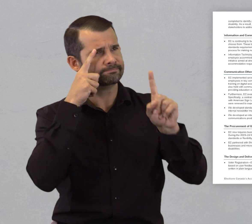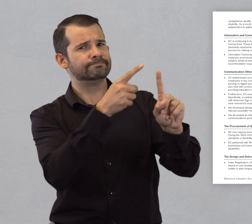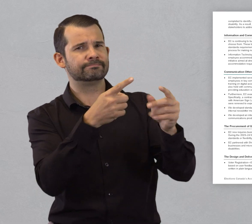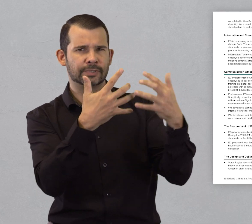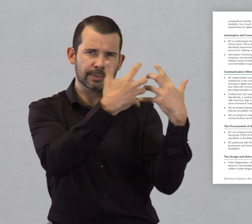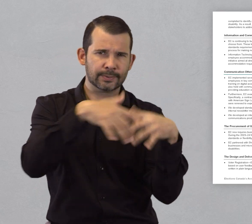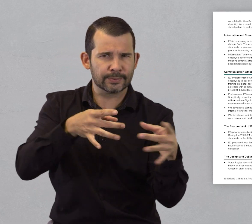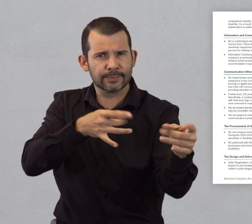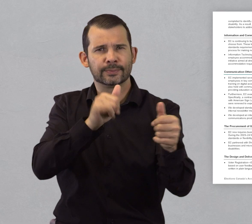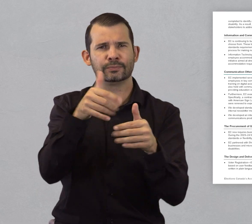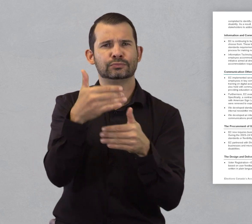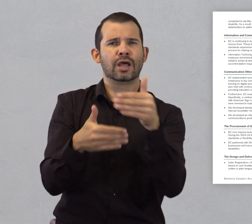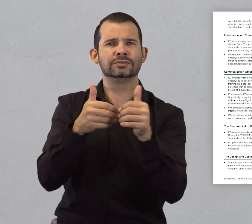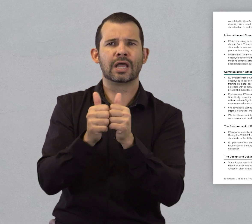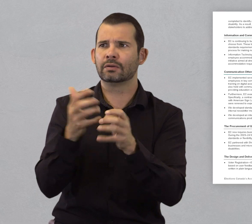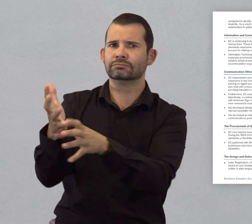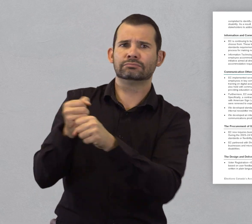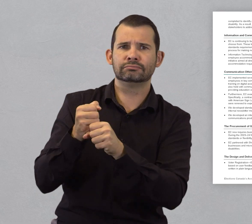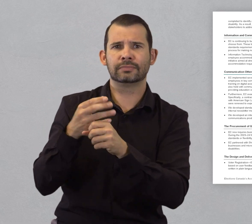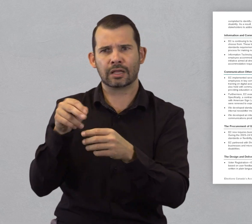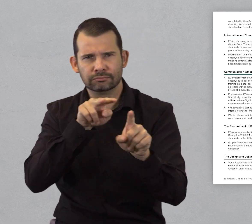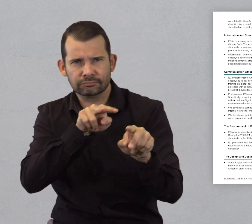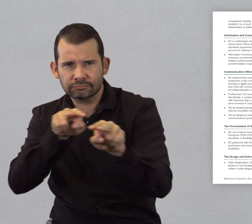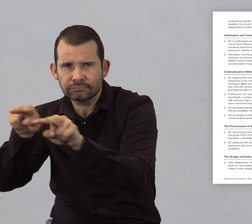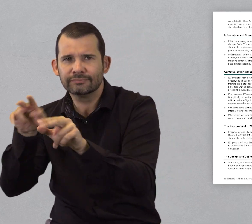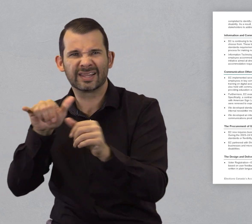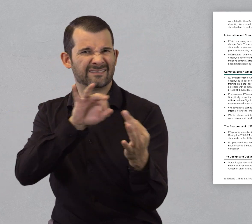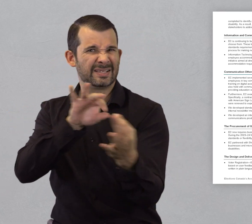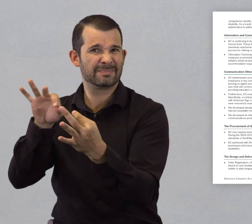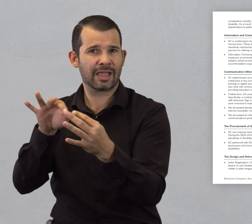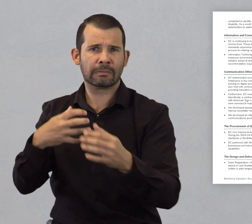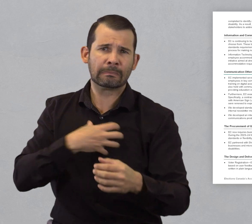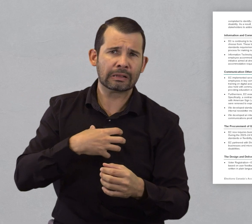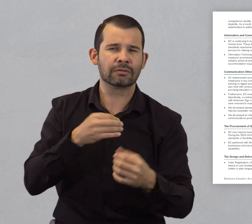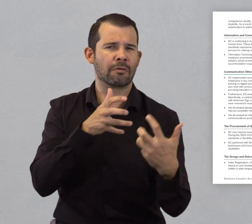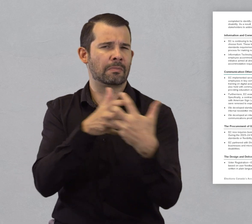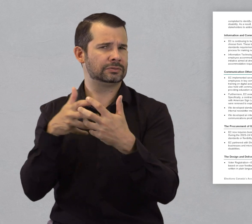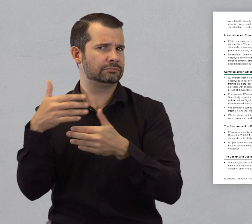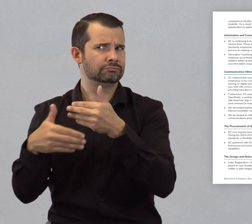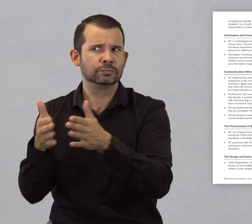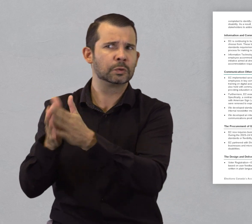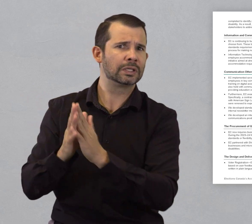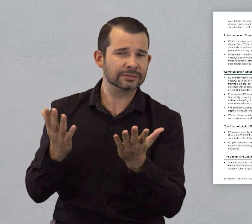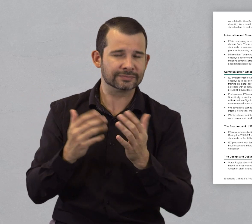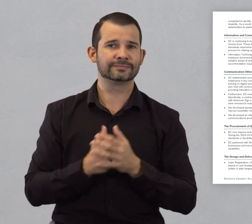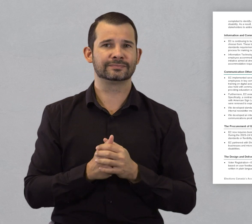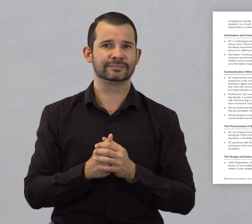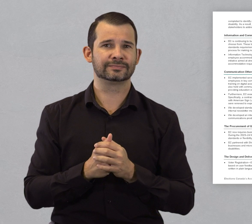process for receiving and tracking feedback, complaints and accommodation requests.